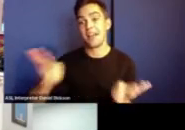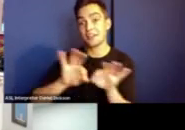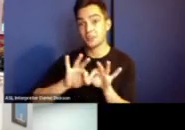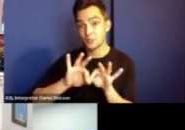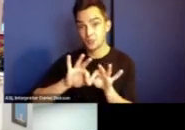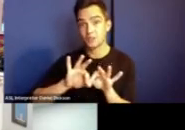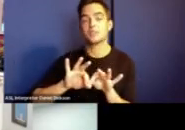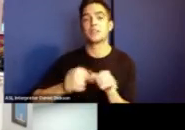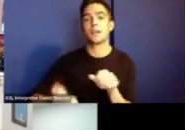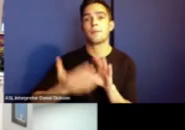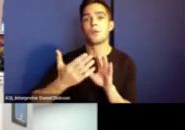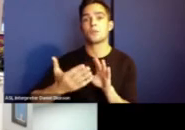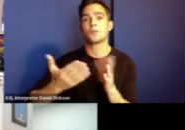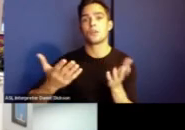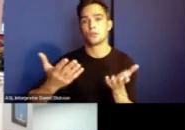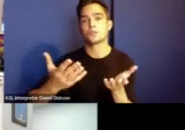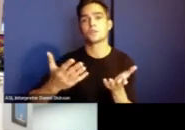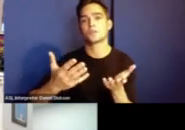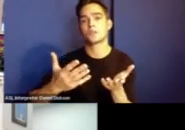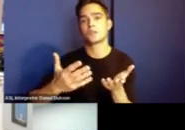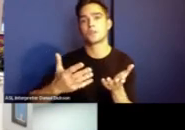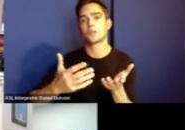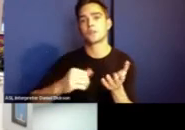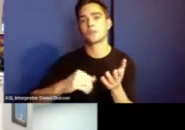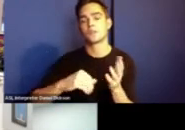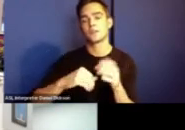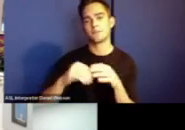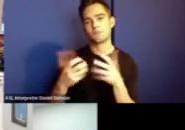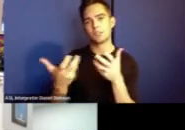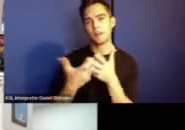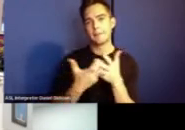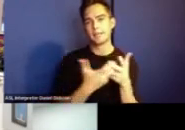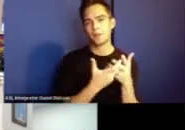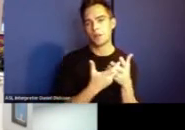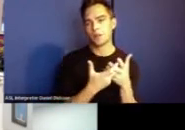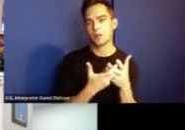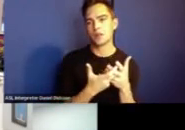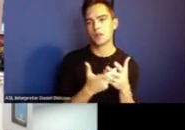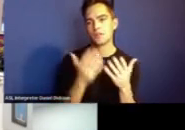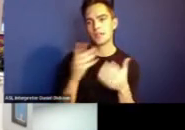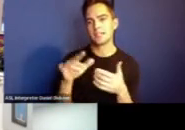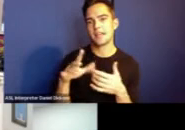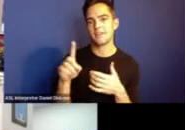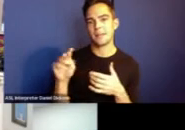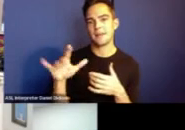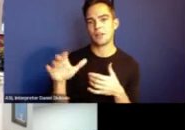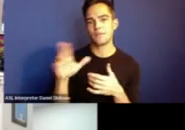are quite, quite compatible. So thank you to David Miller, for your leadership in this area.